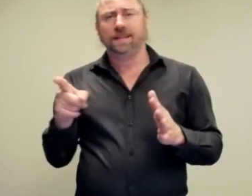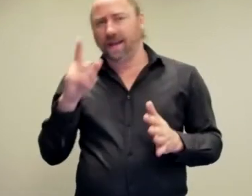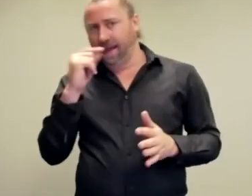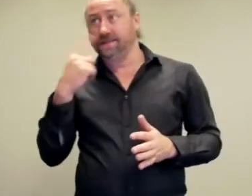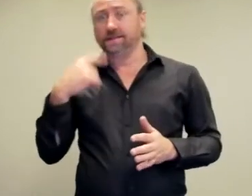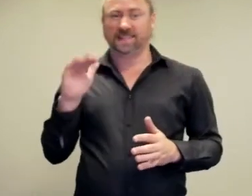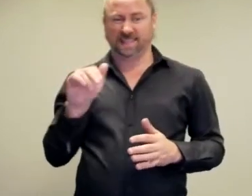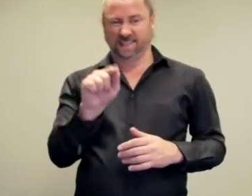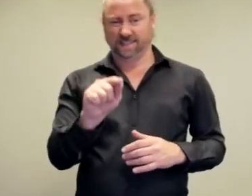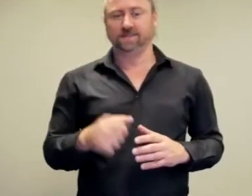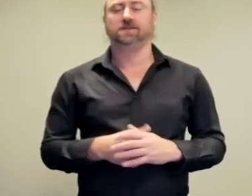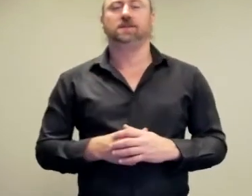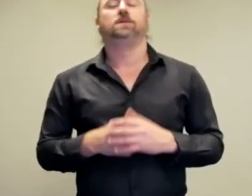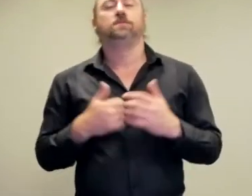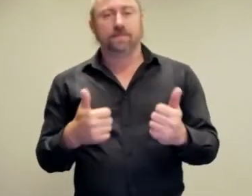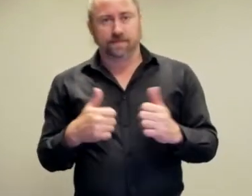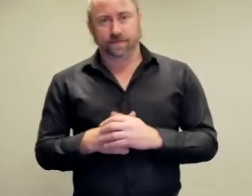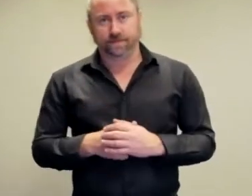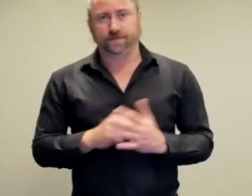Threads and this accompanies the Open Studio.